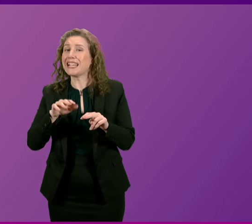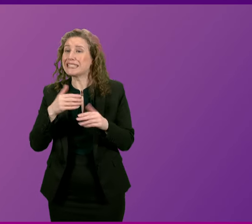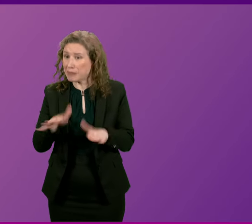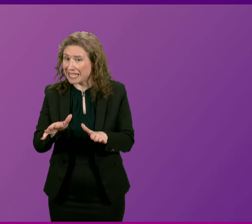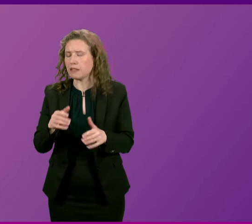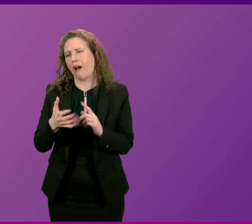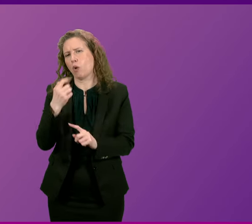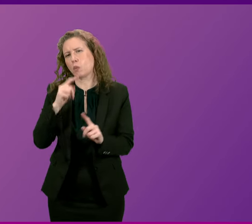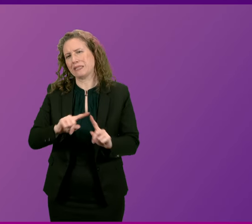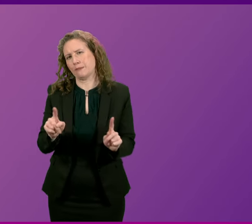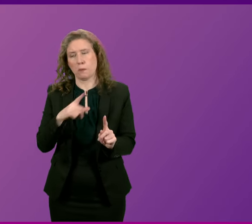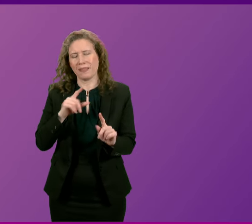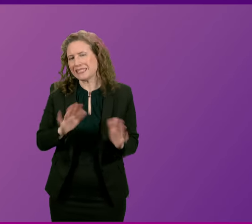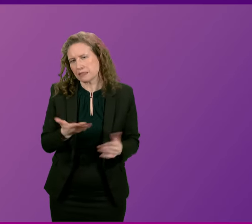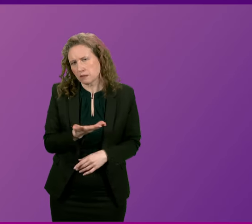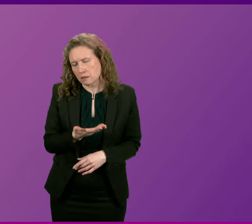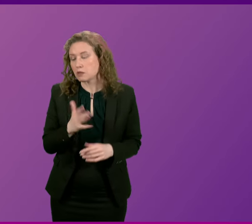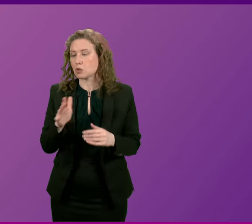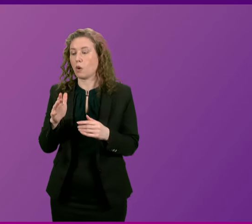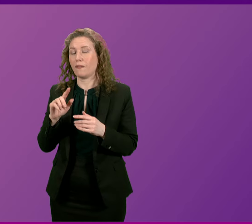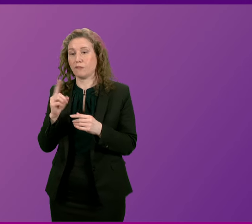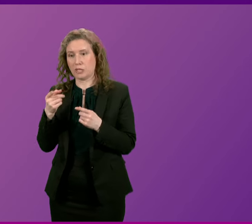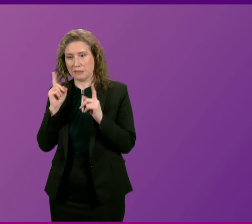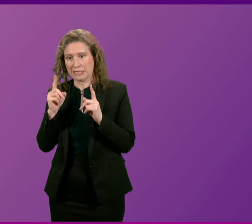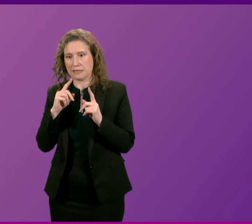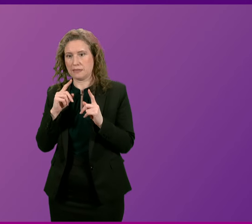Does the First Minister agree that, notwithstanding the independence of the